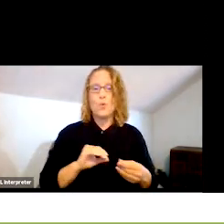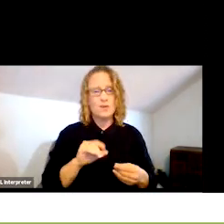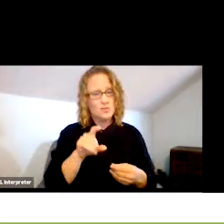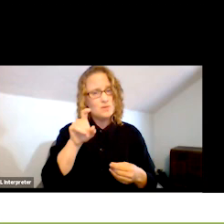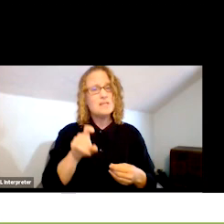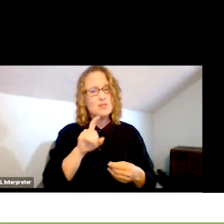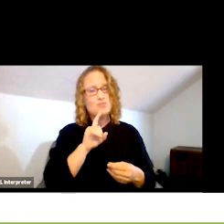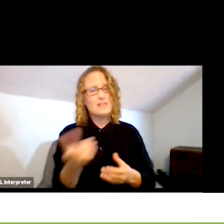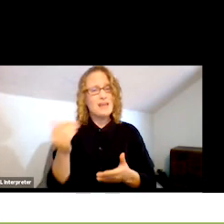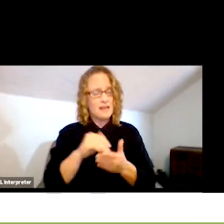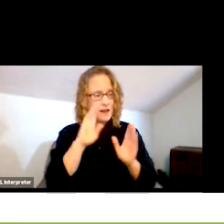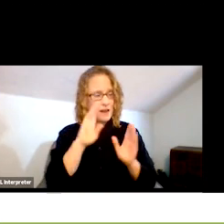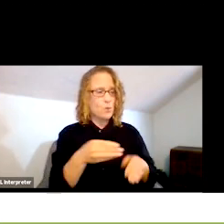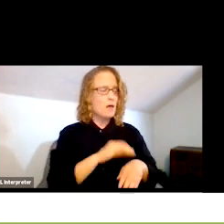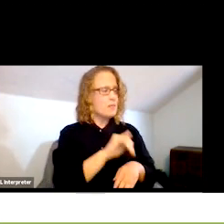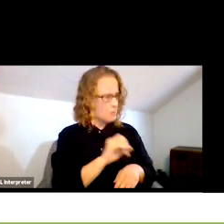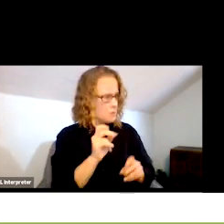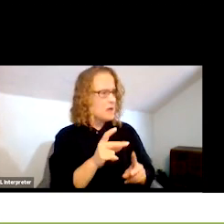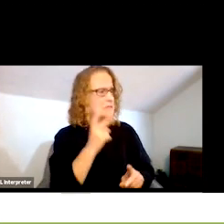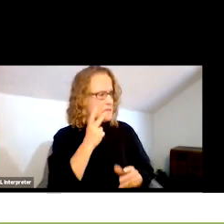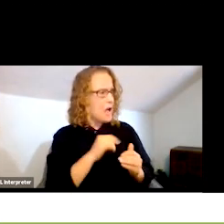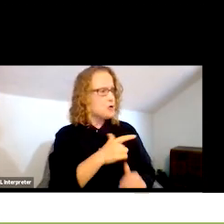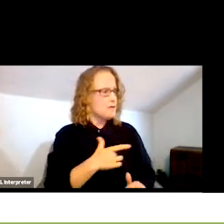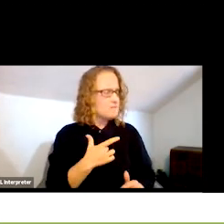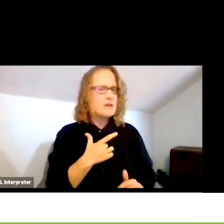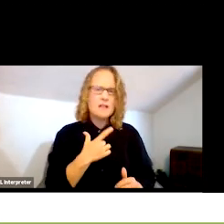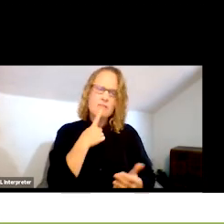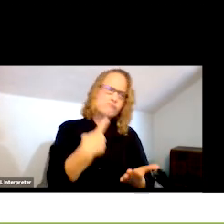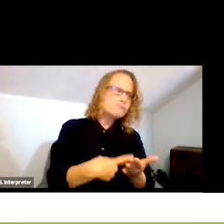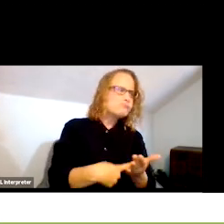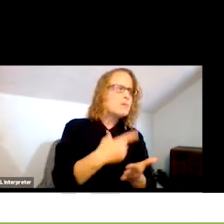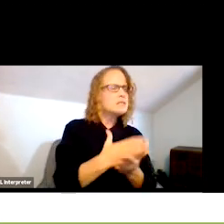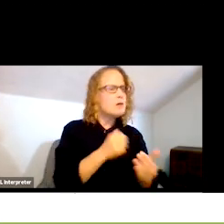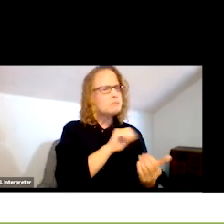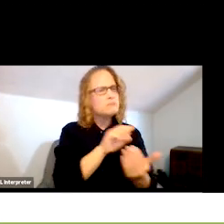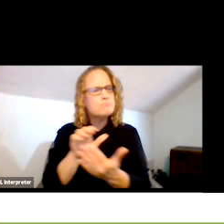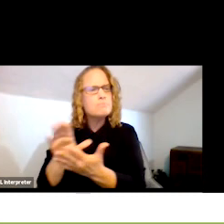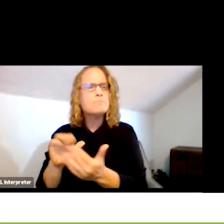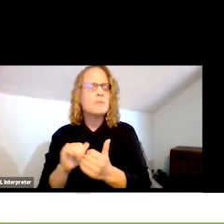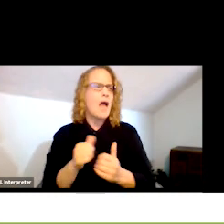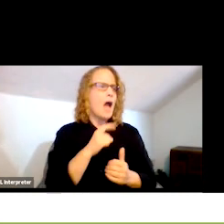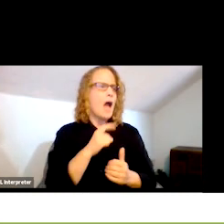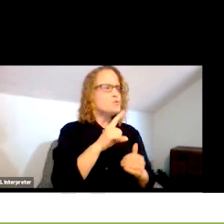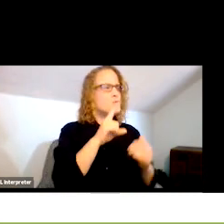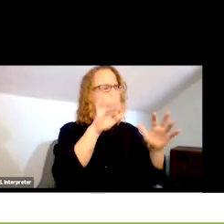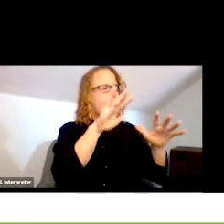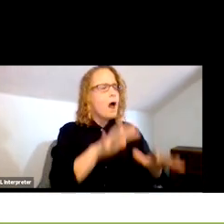but really, we always wanna circle back to the client because the purpose is the person's interaction,